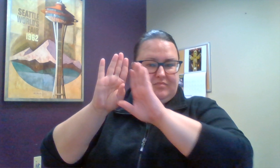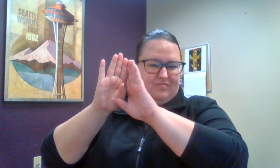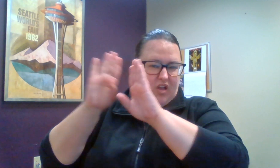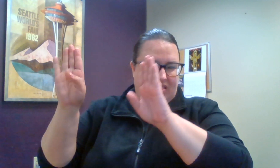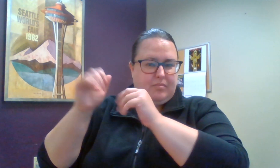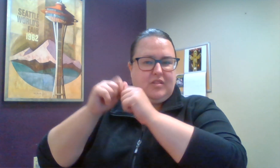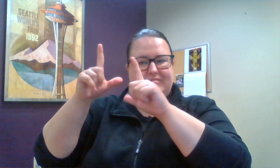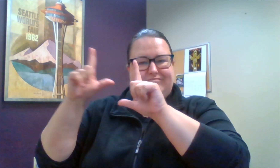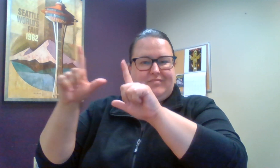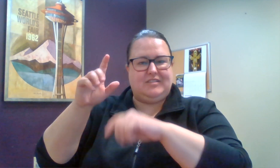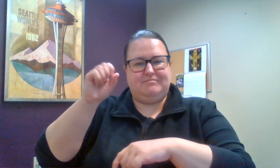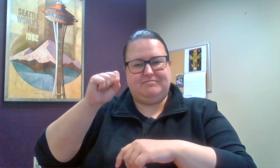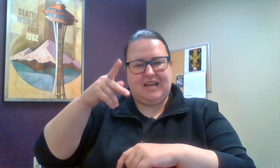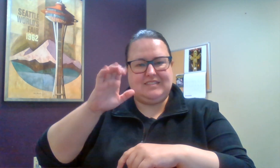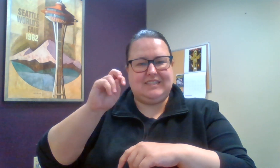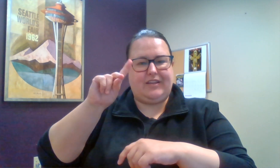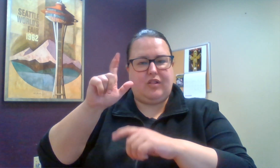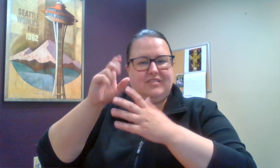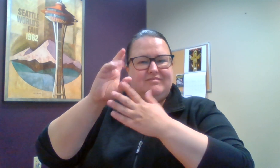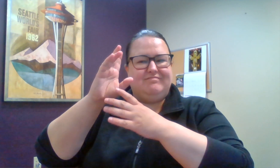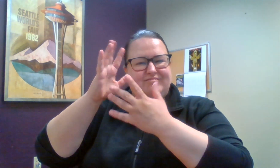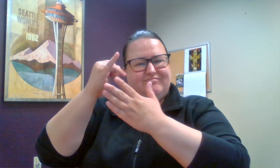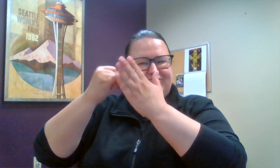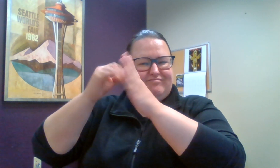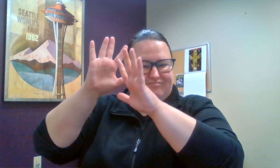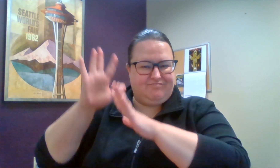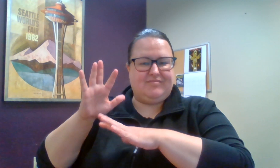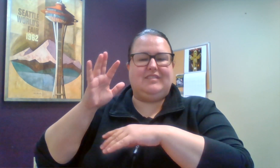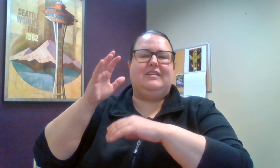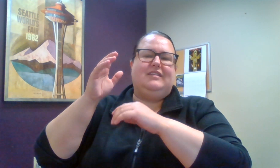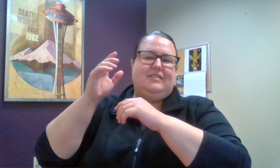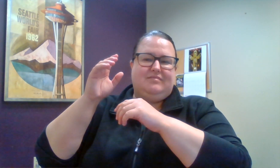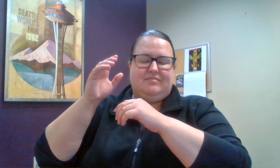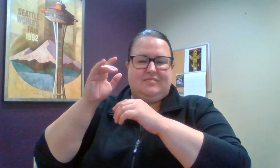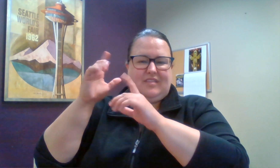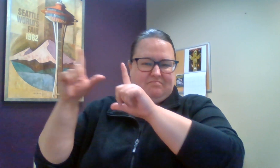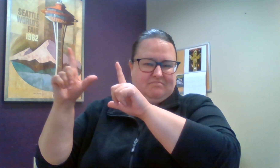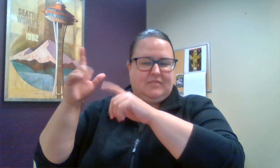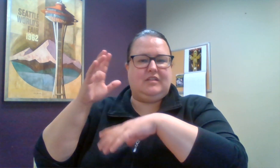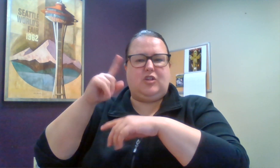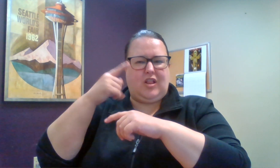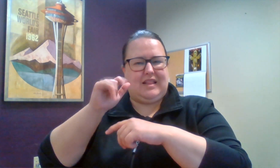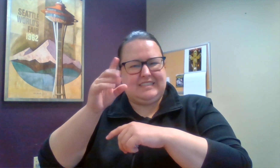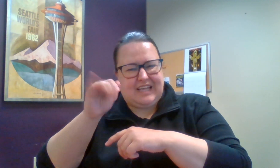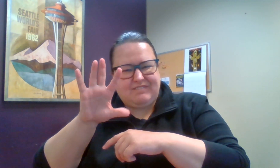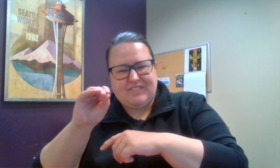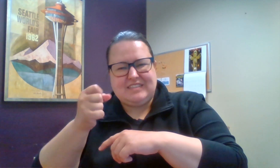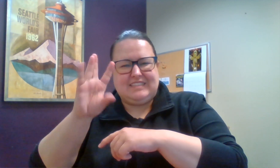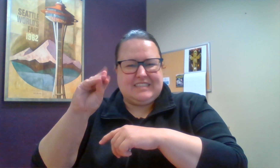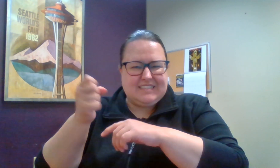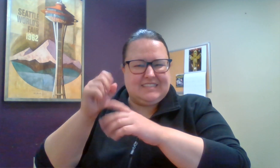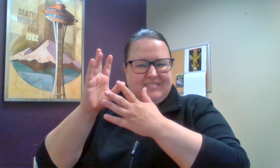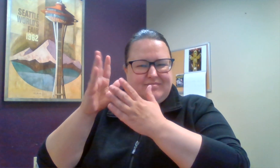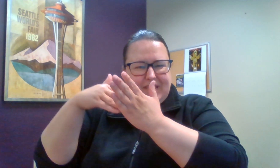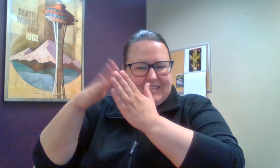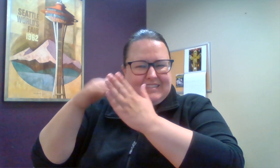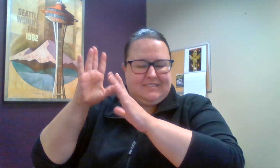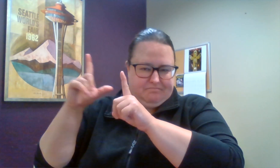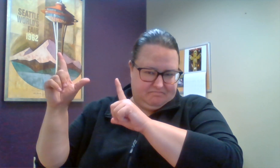Behind me is a purple wall, with a picture of the Space Needle, that's probably 1950s 60s style.